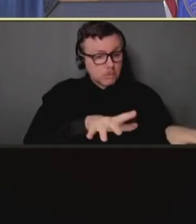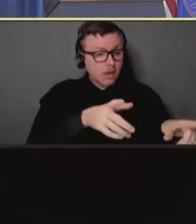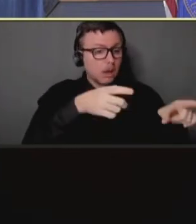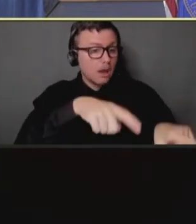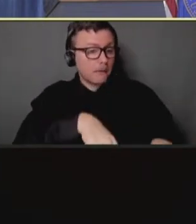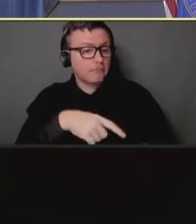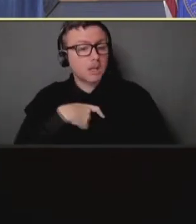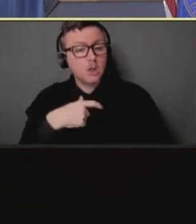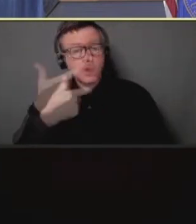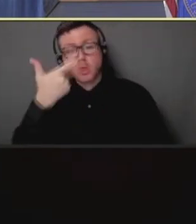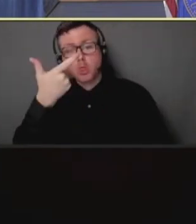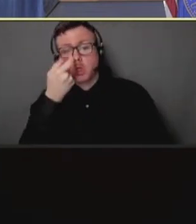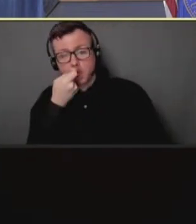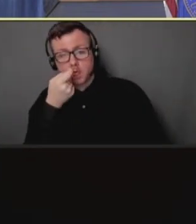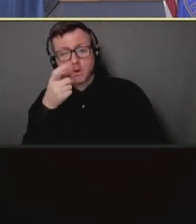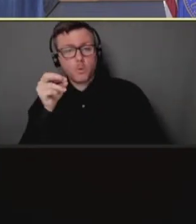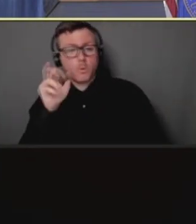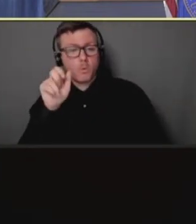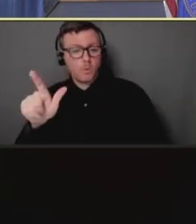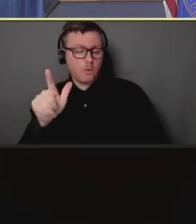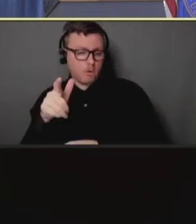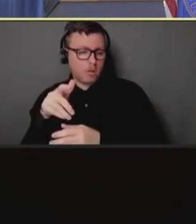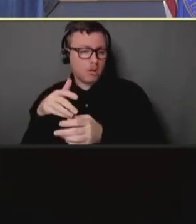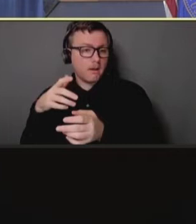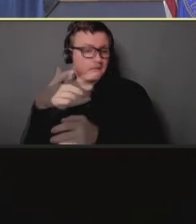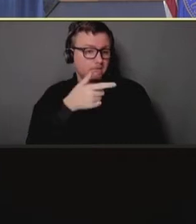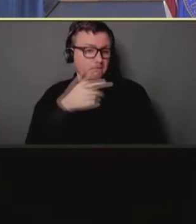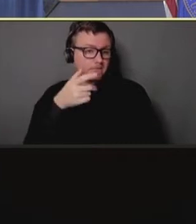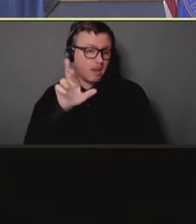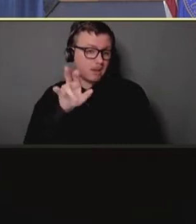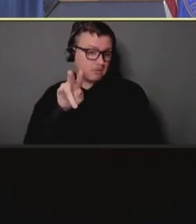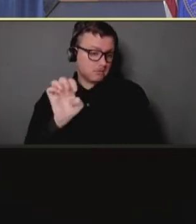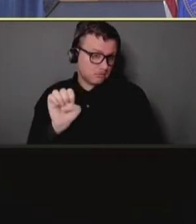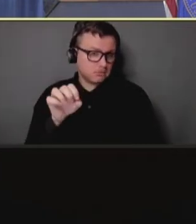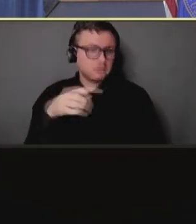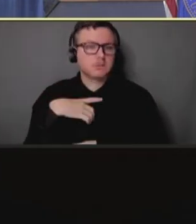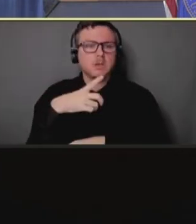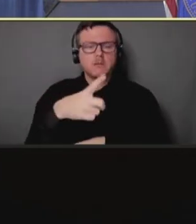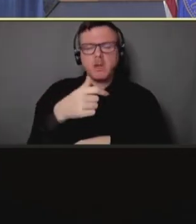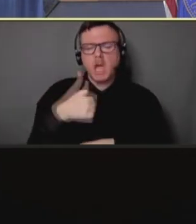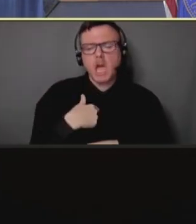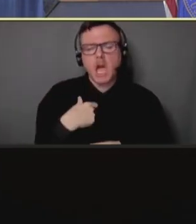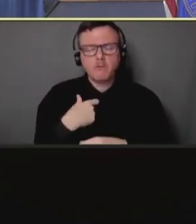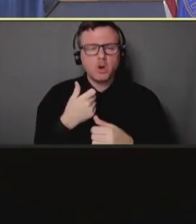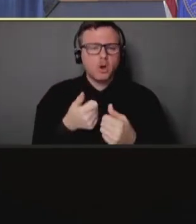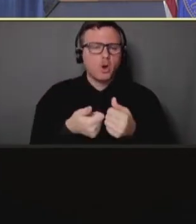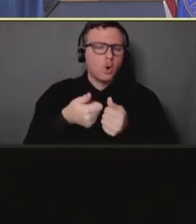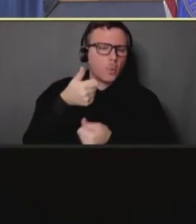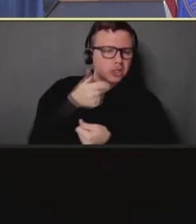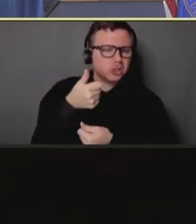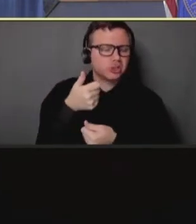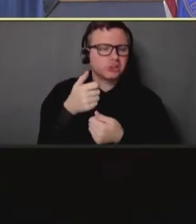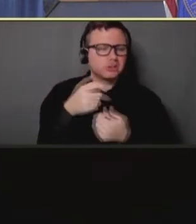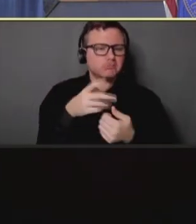And it came along with a lot of hype about the superiority of the live vaccine approach.